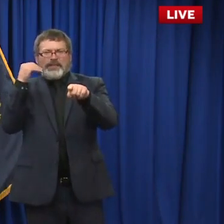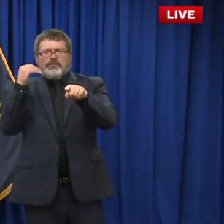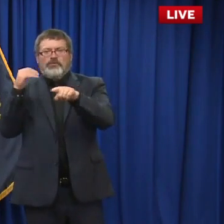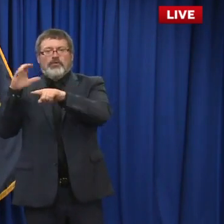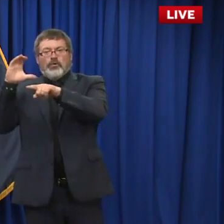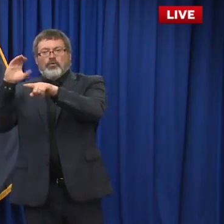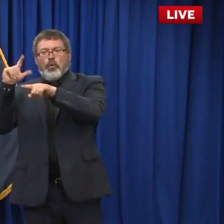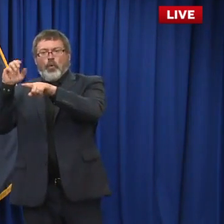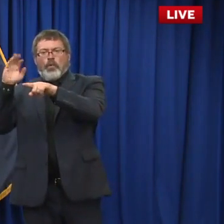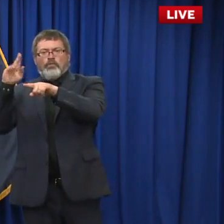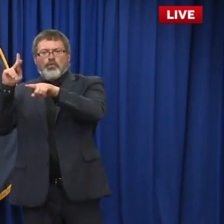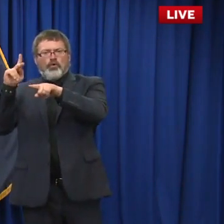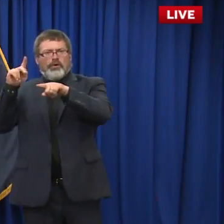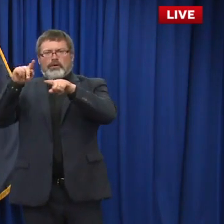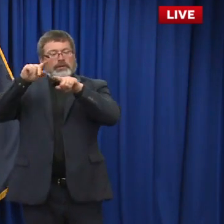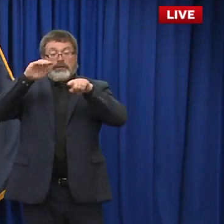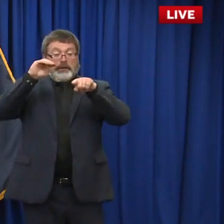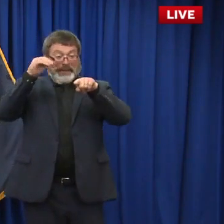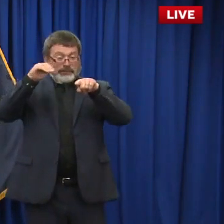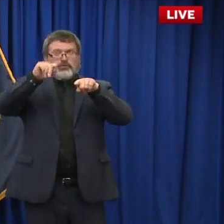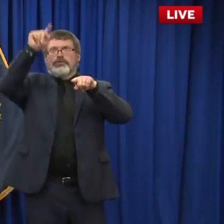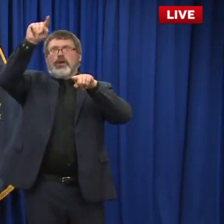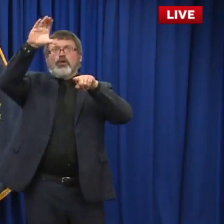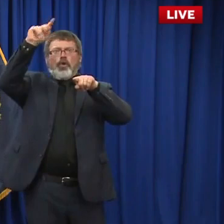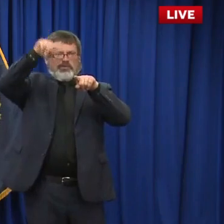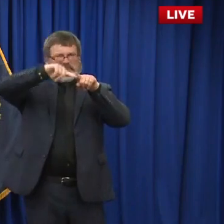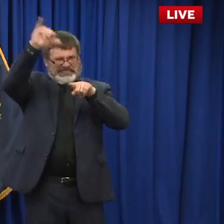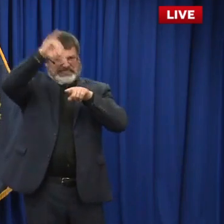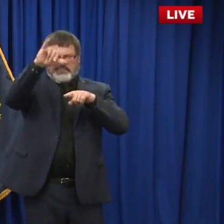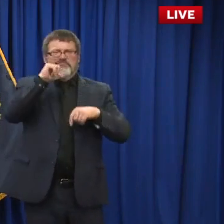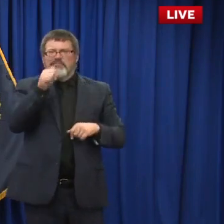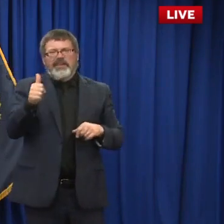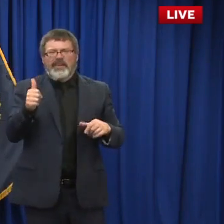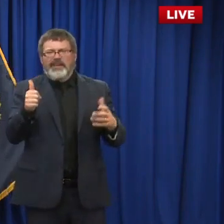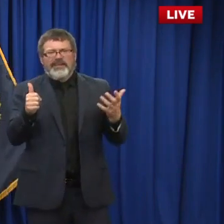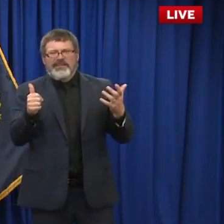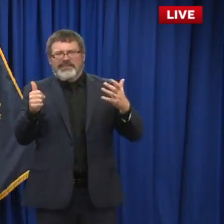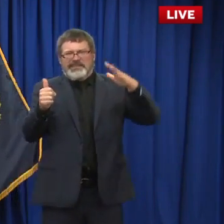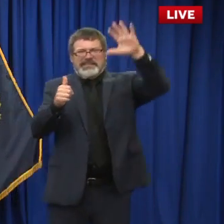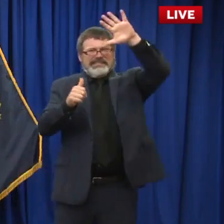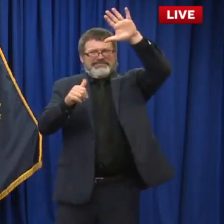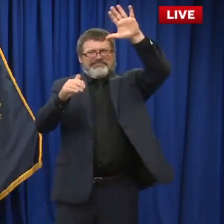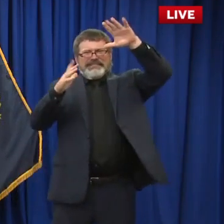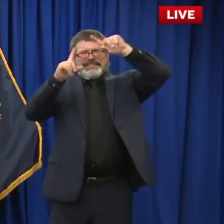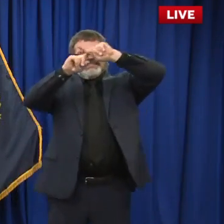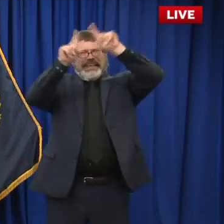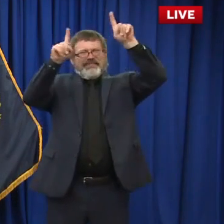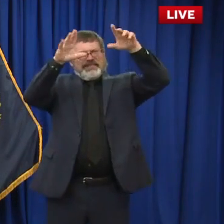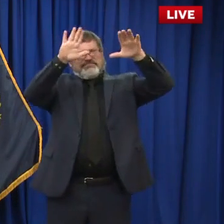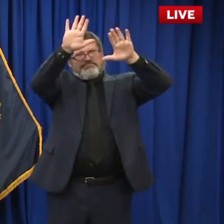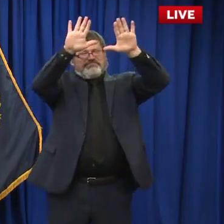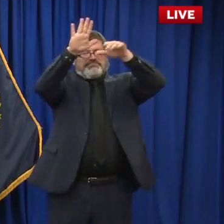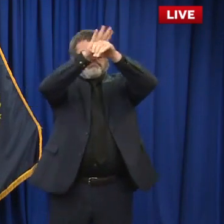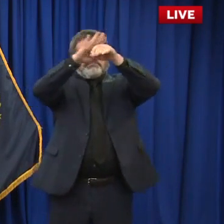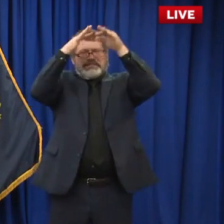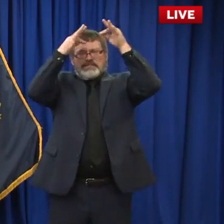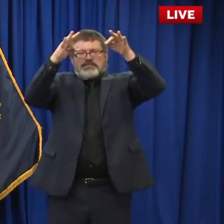STATEWIDE SITUATION IS A VERY DIFFERENT SITUATION.